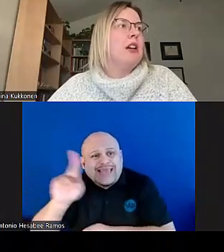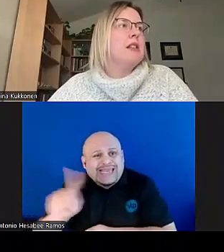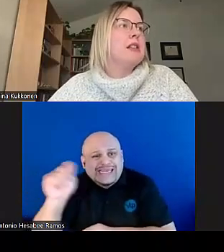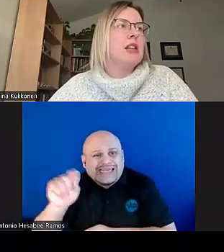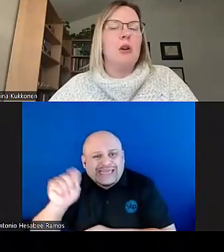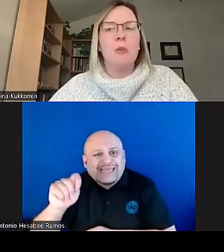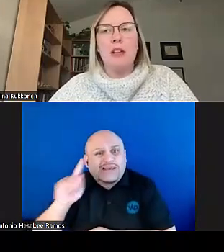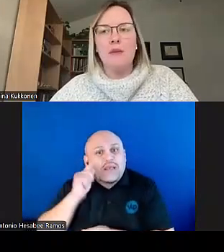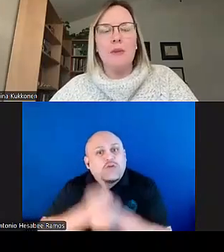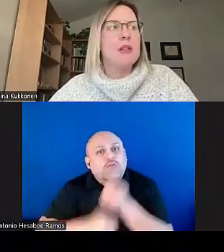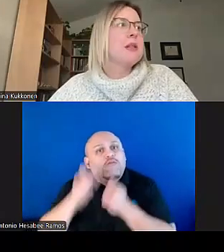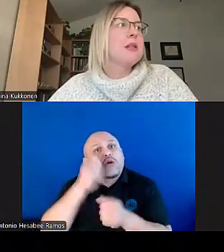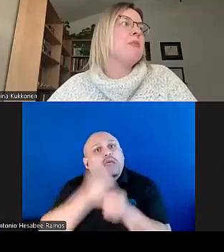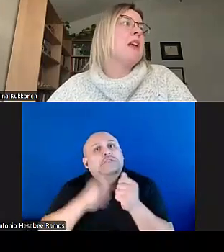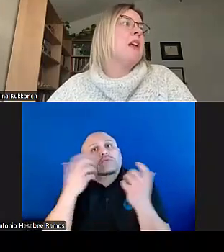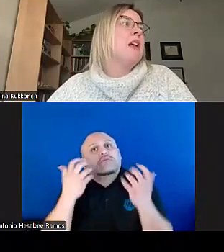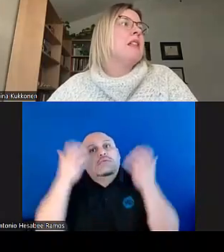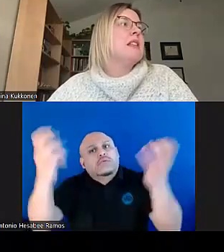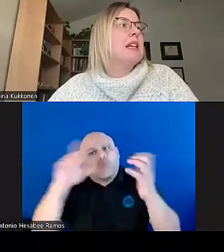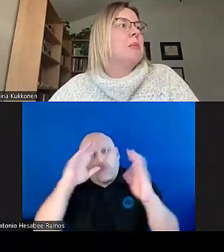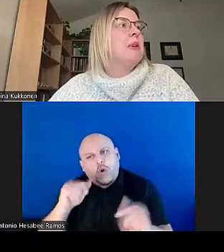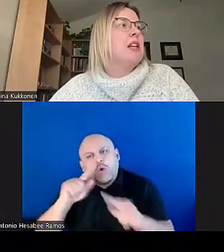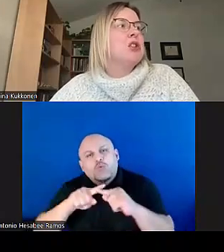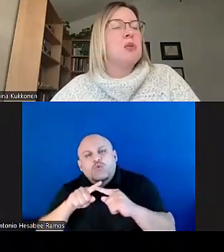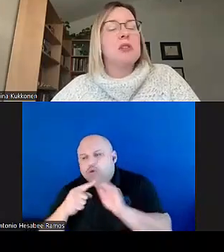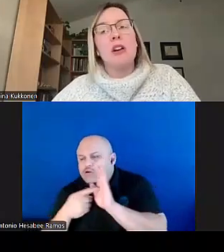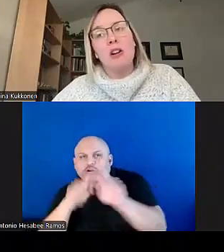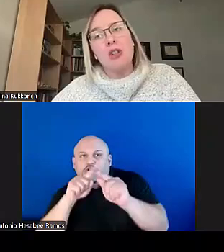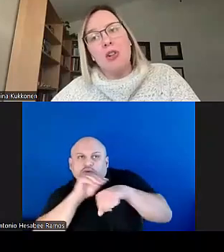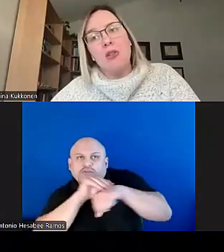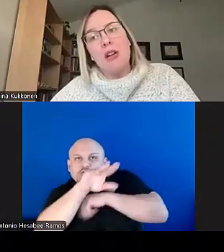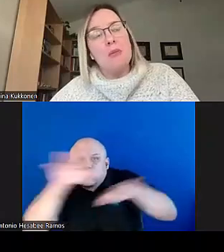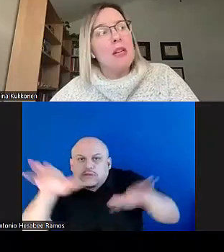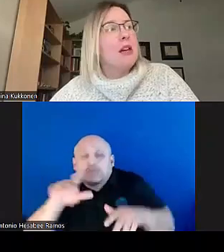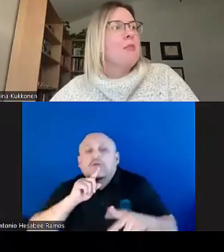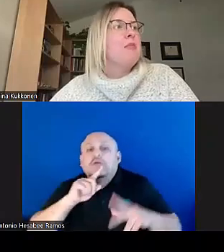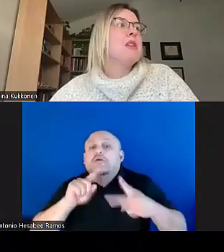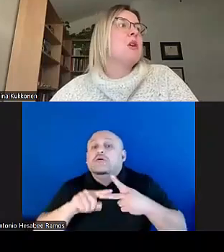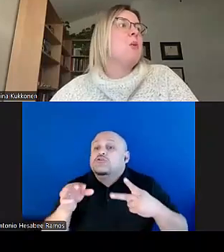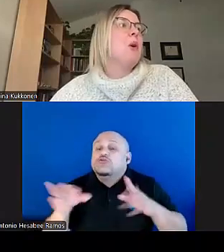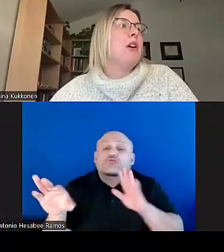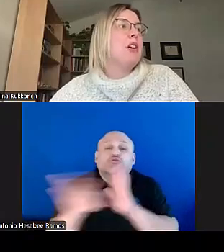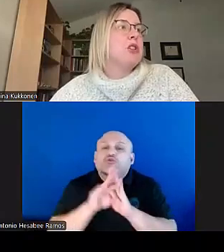audience that you hope to influence? The second being, choosing art genre and medium. What art